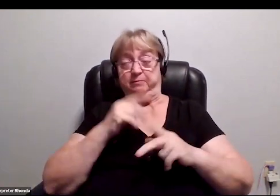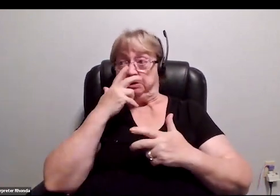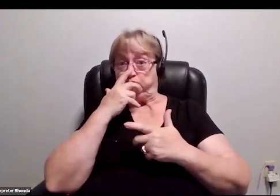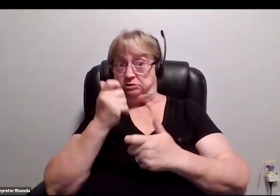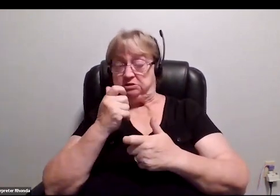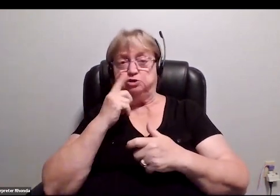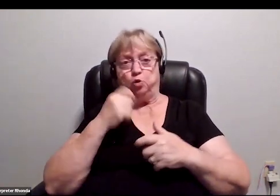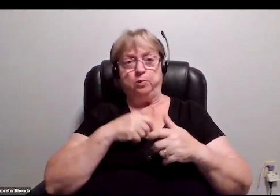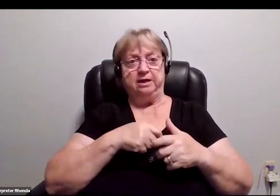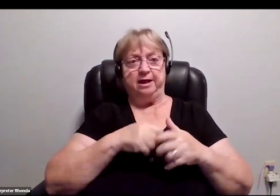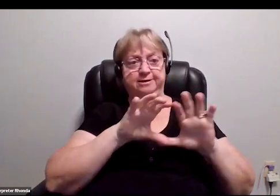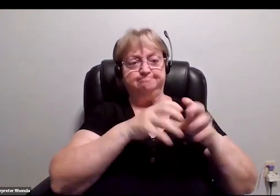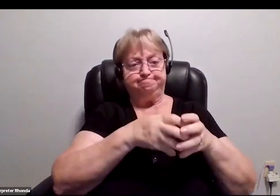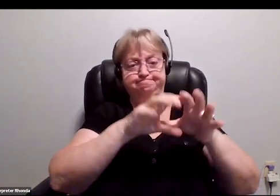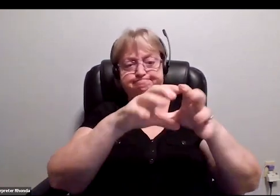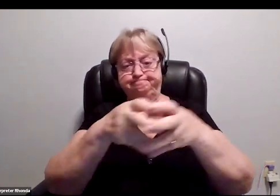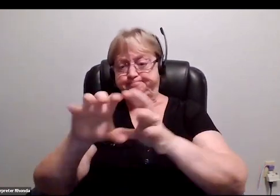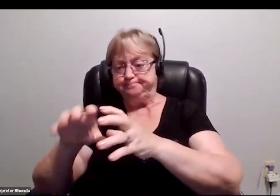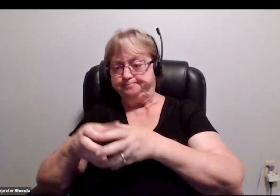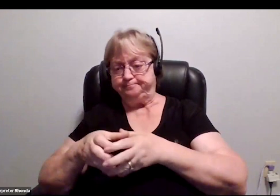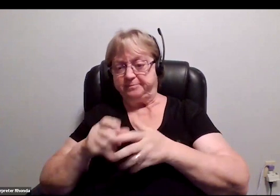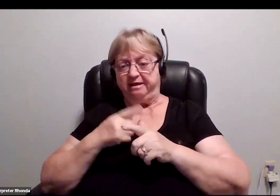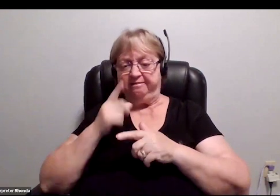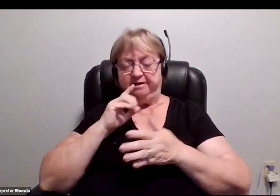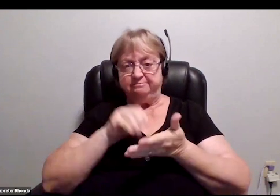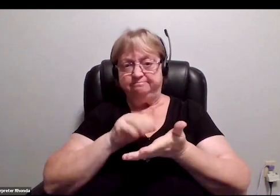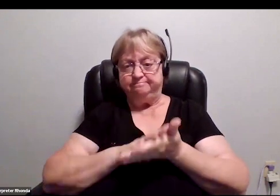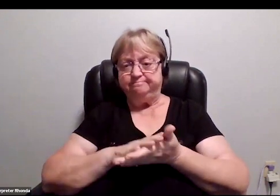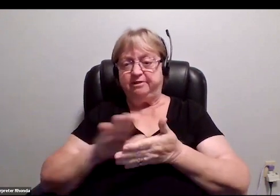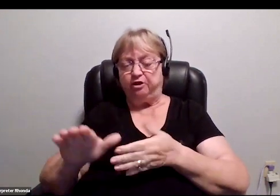and took their average number of views for each category.